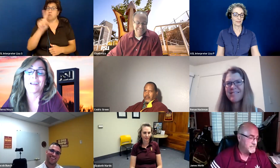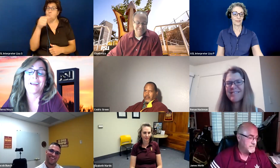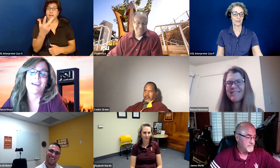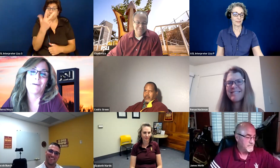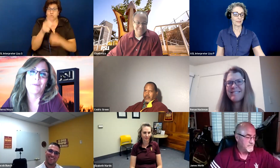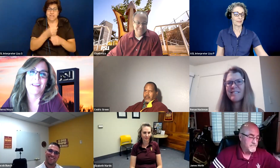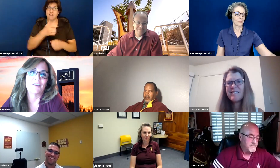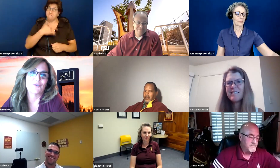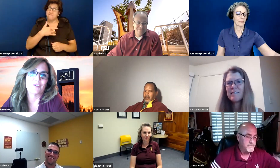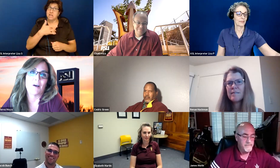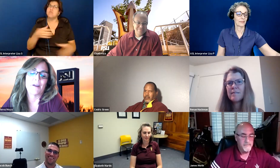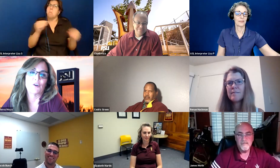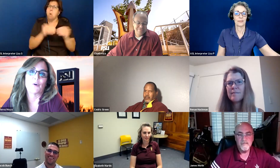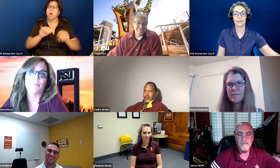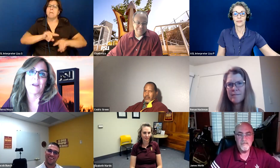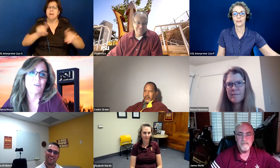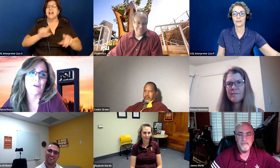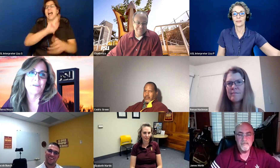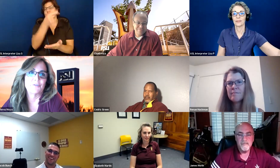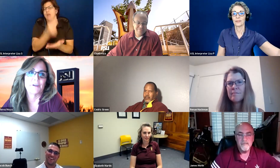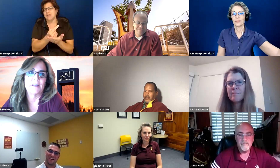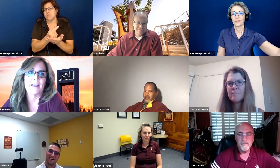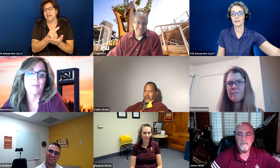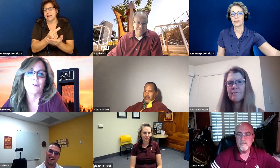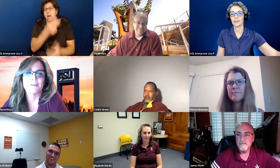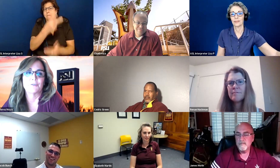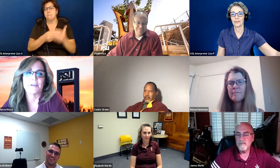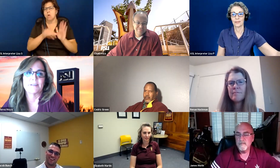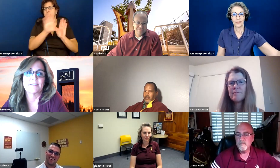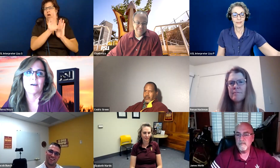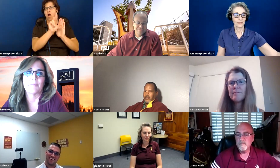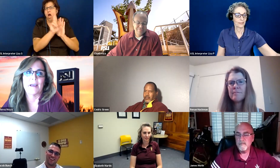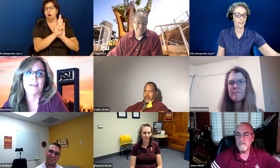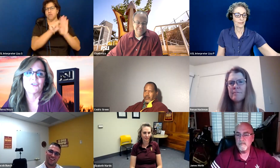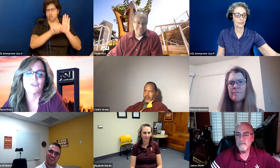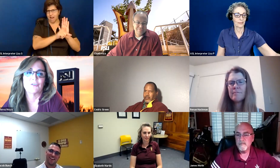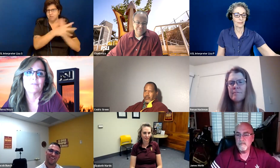but I am an ASU alumni earned both my undergrad degree and my grad degrees at ASU.